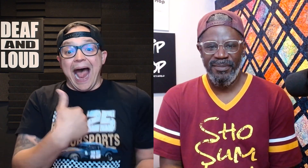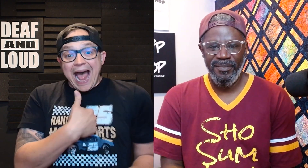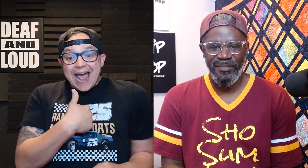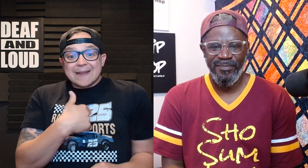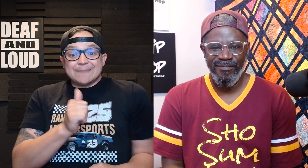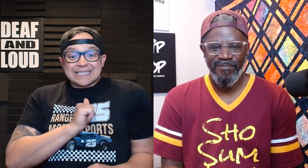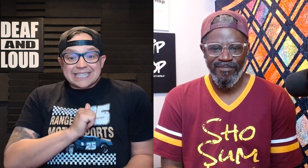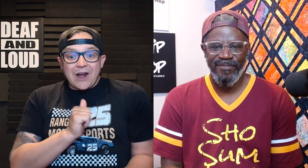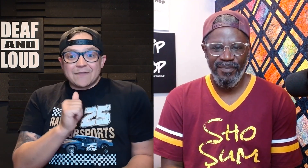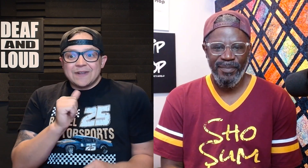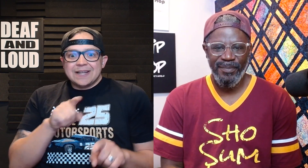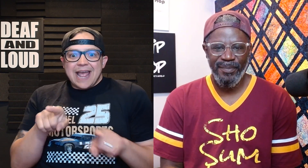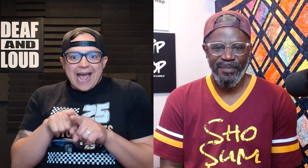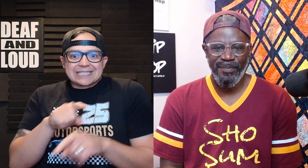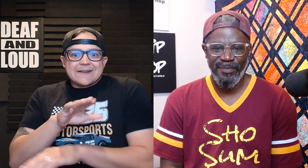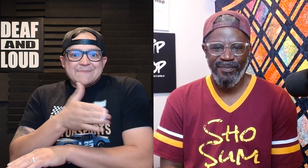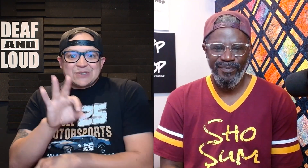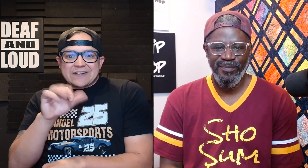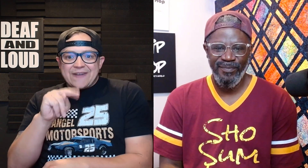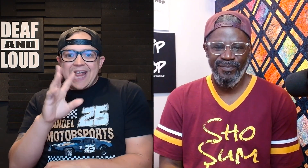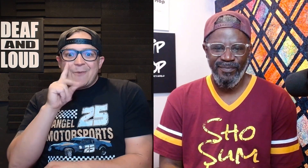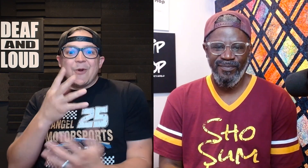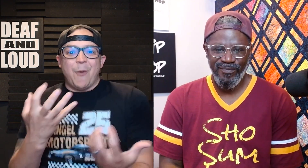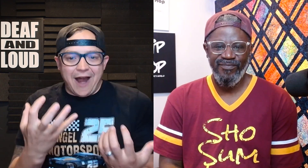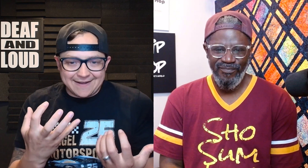I myself, as a music fan, would want.